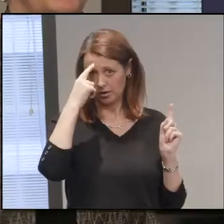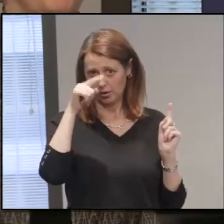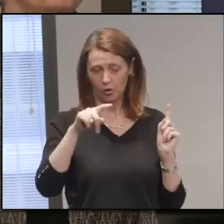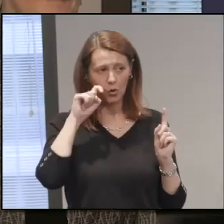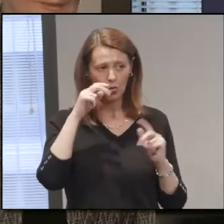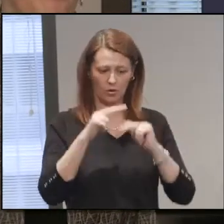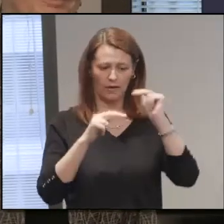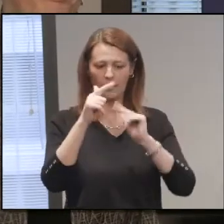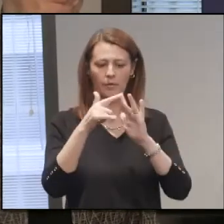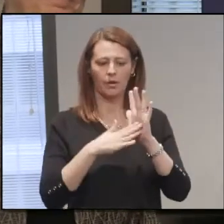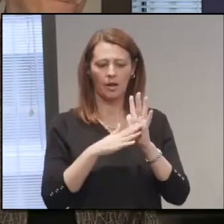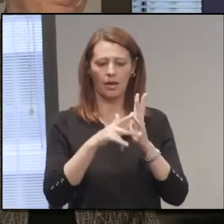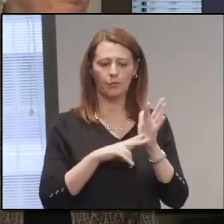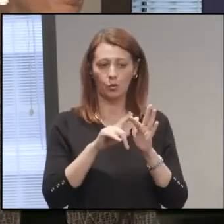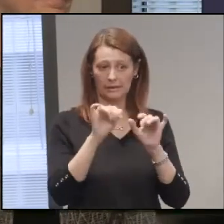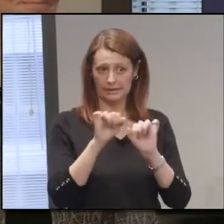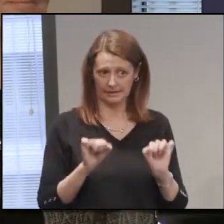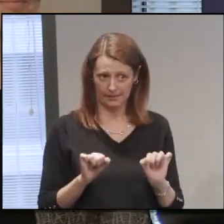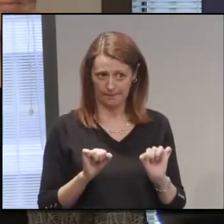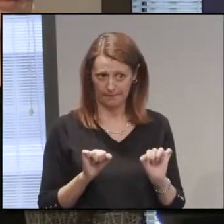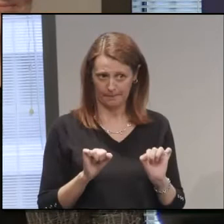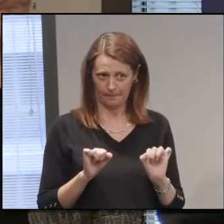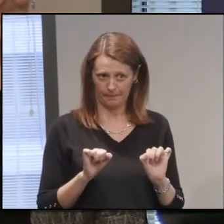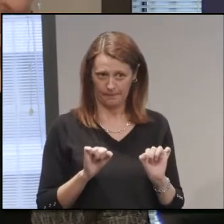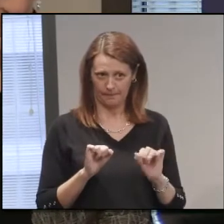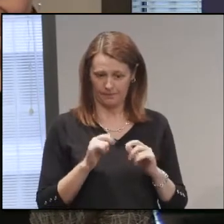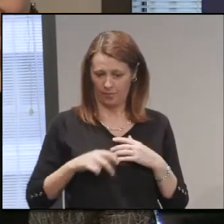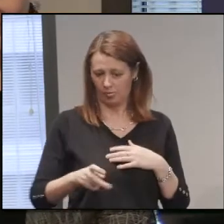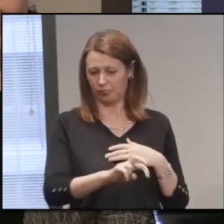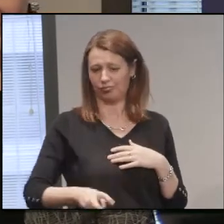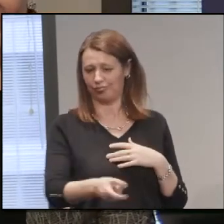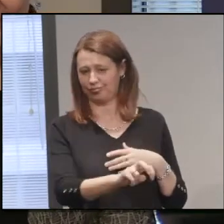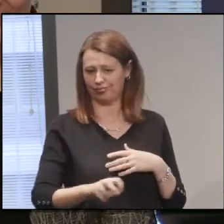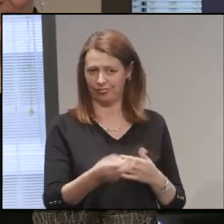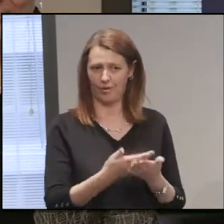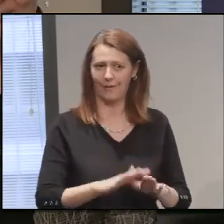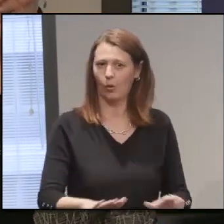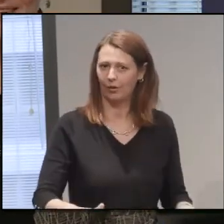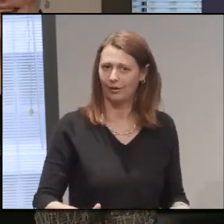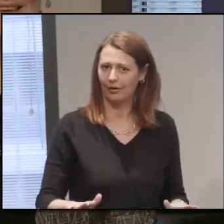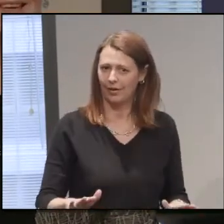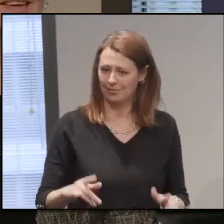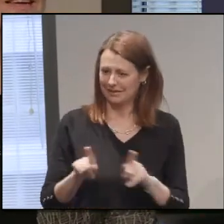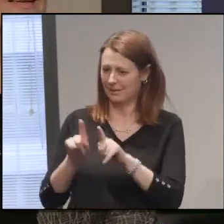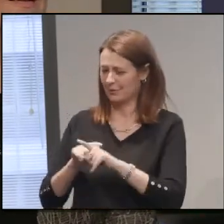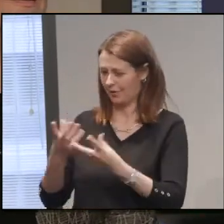immune system by, you know, rolling around on the floor and being exposed to microbials.